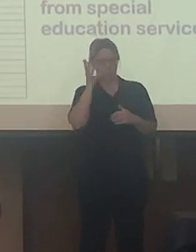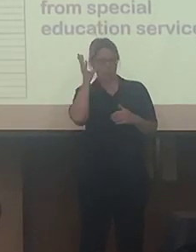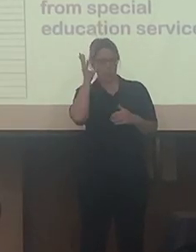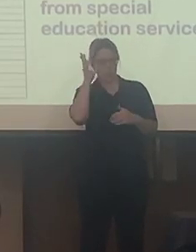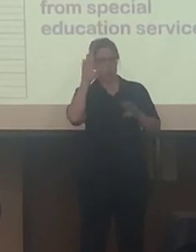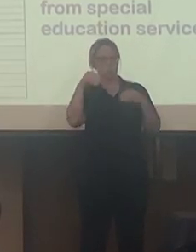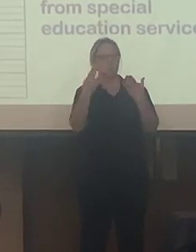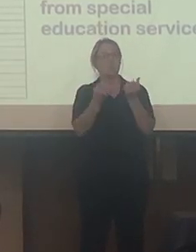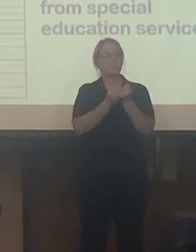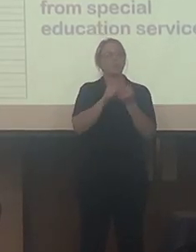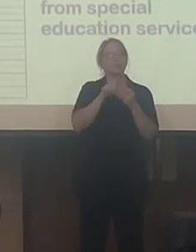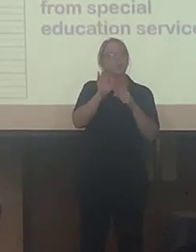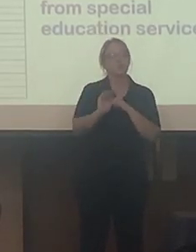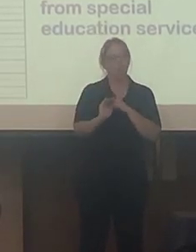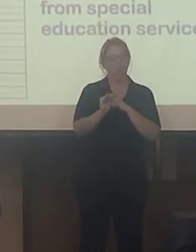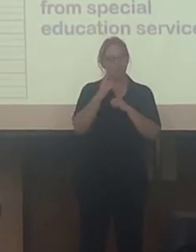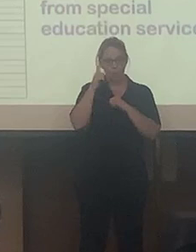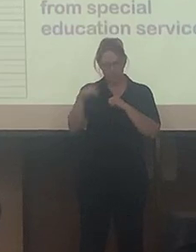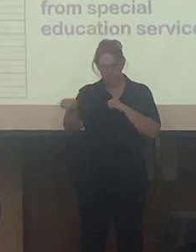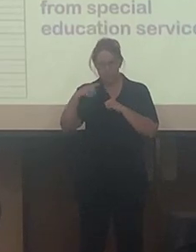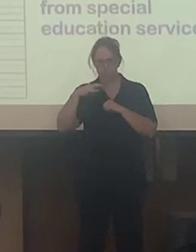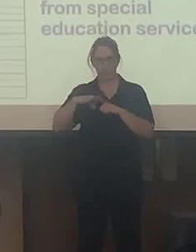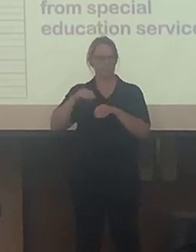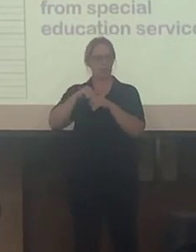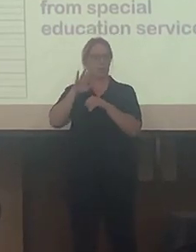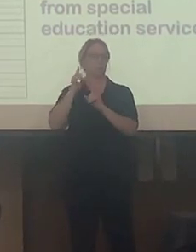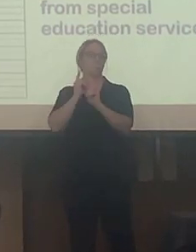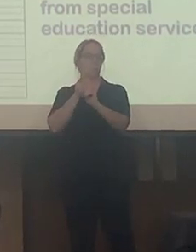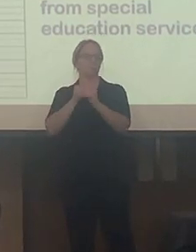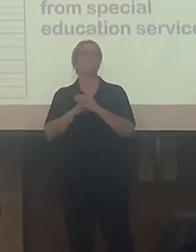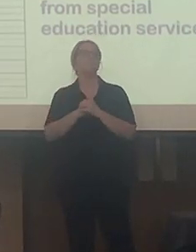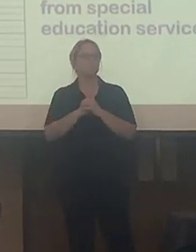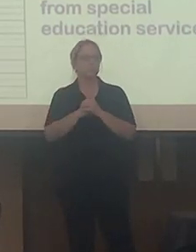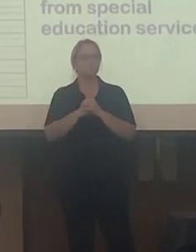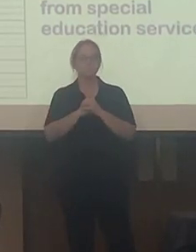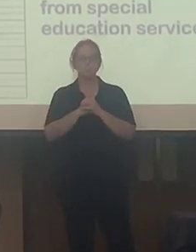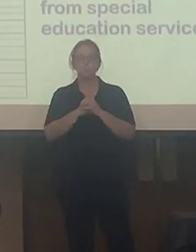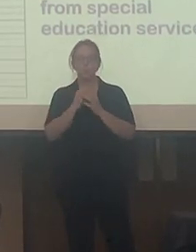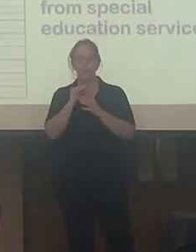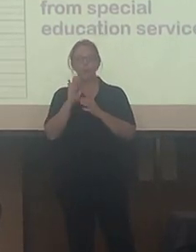support to your child for them to benefit from their goals and their their program is